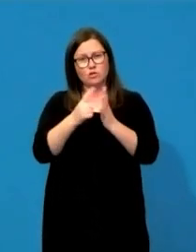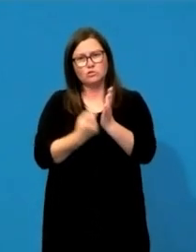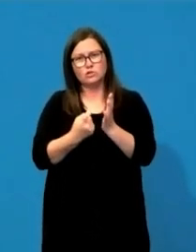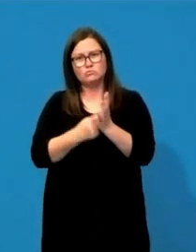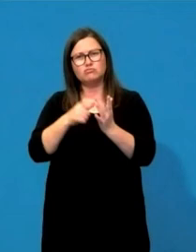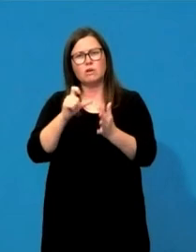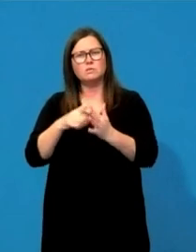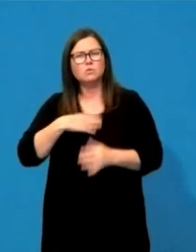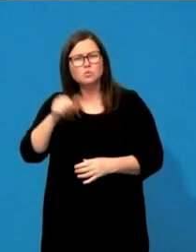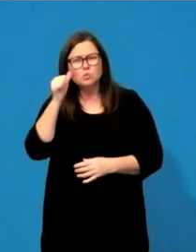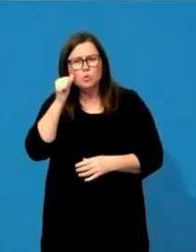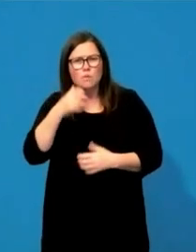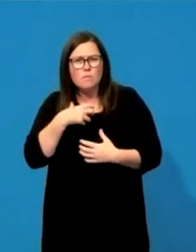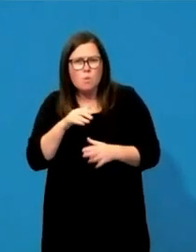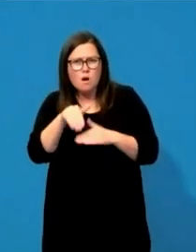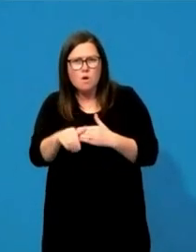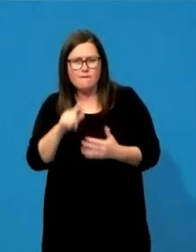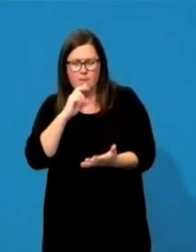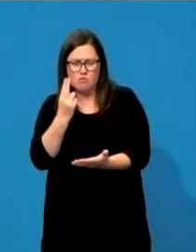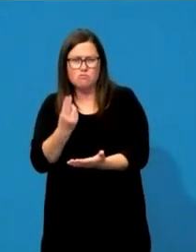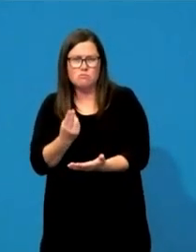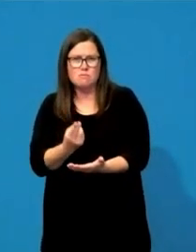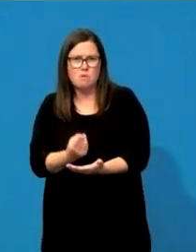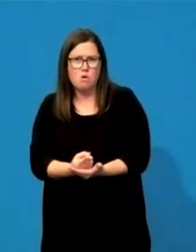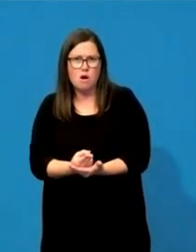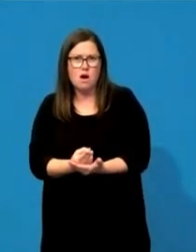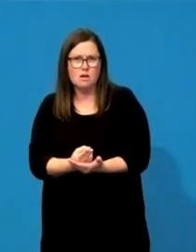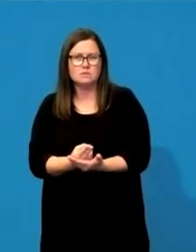'People don't know what good looks like' - Creating Equity for People with Disability in